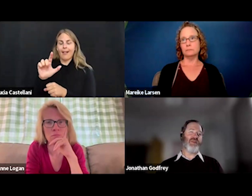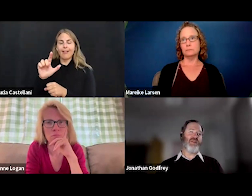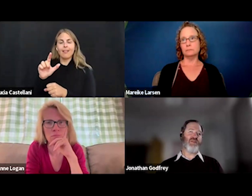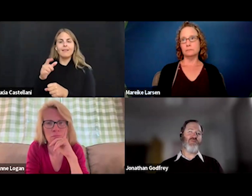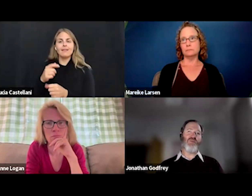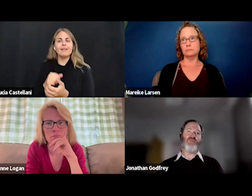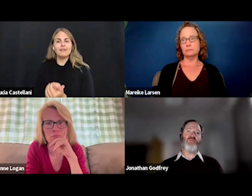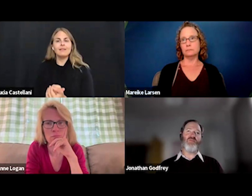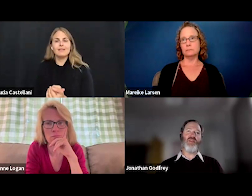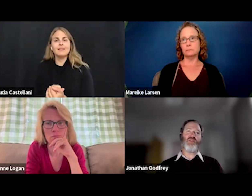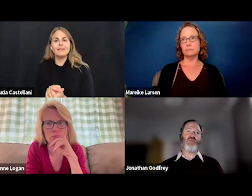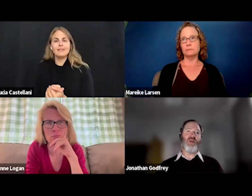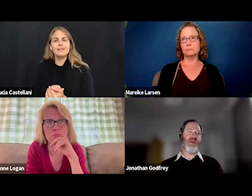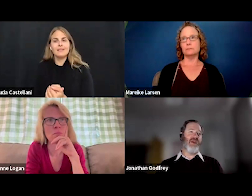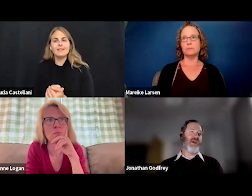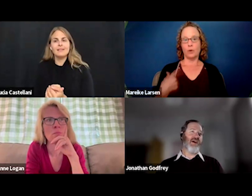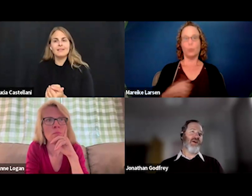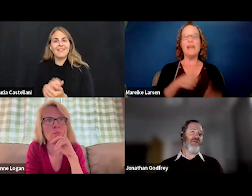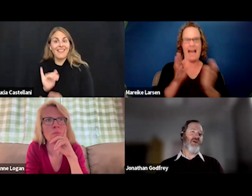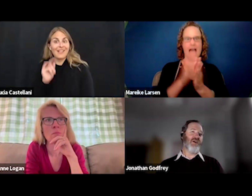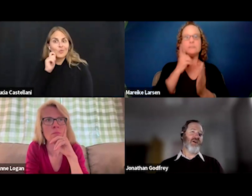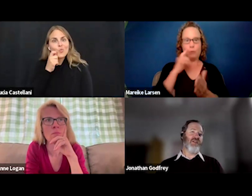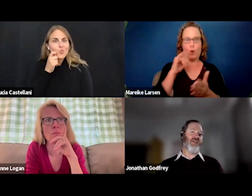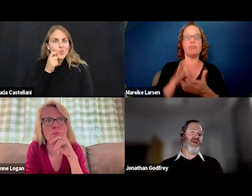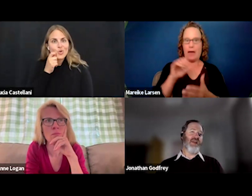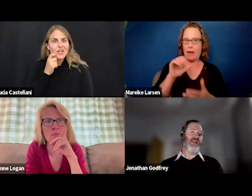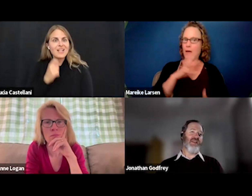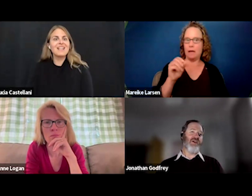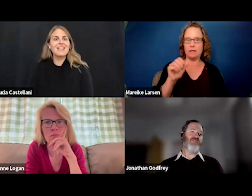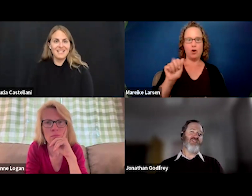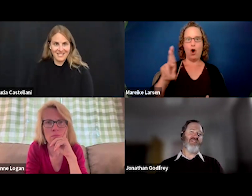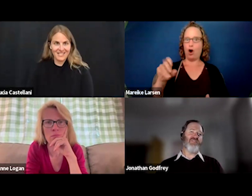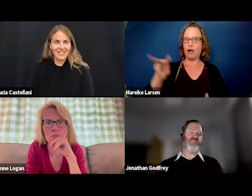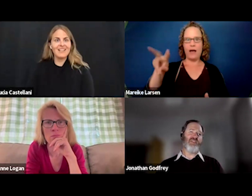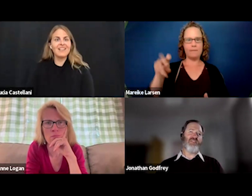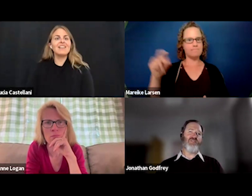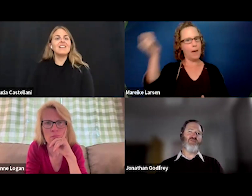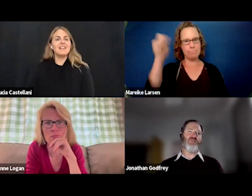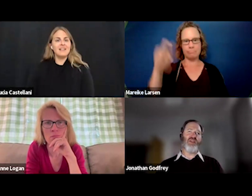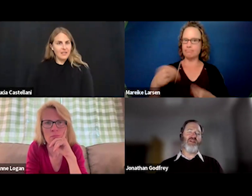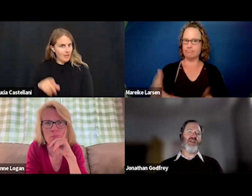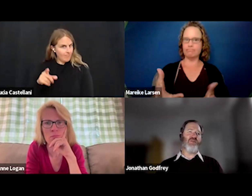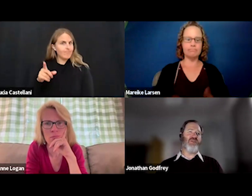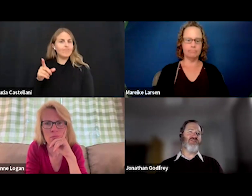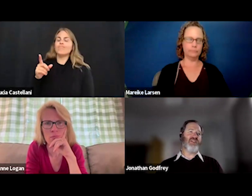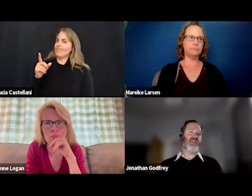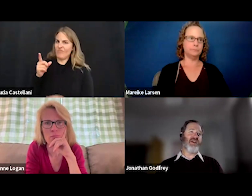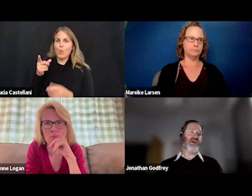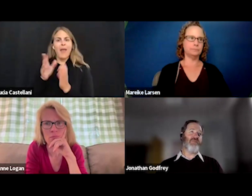So that's cool. And Alt text is a really great question.